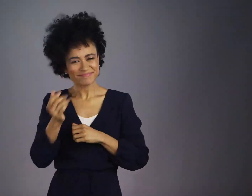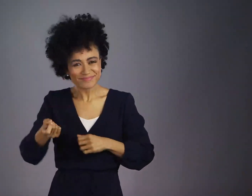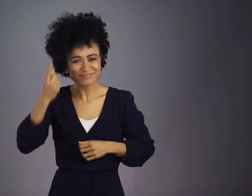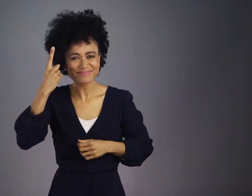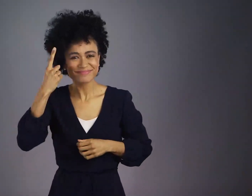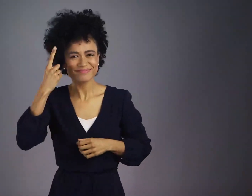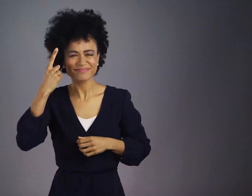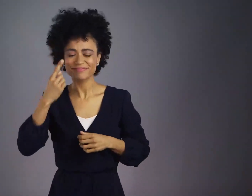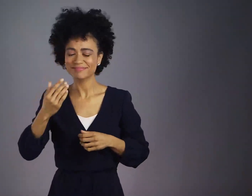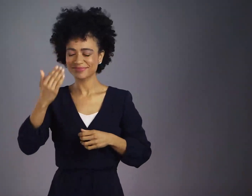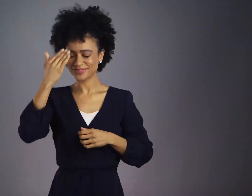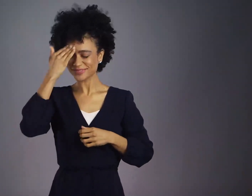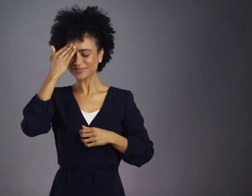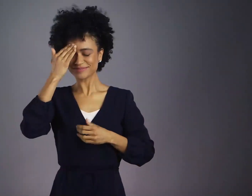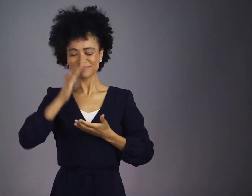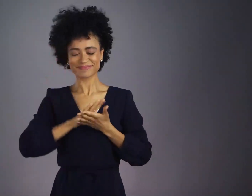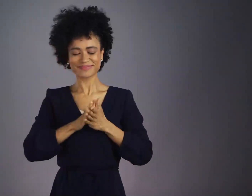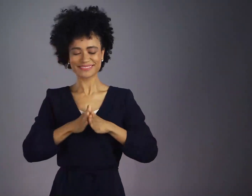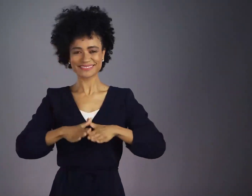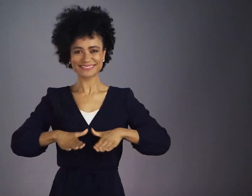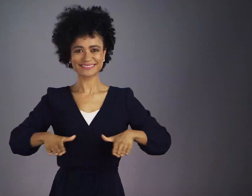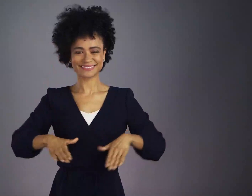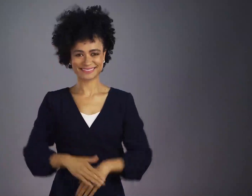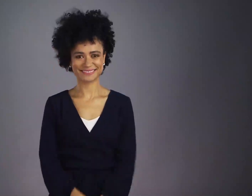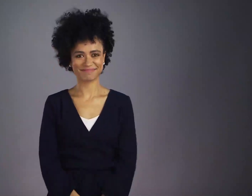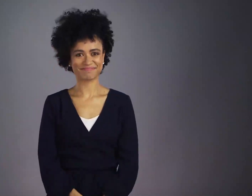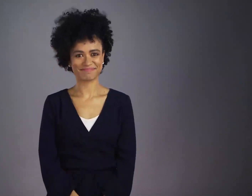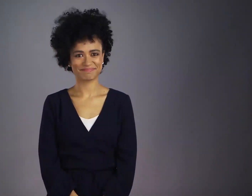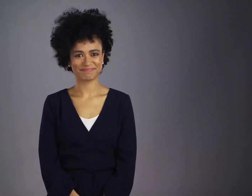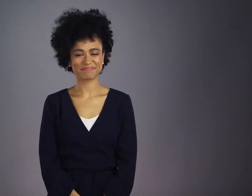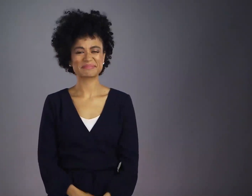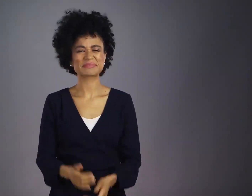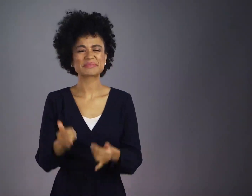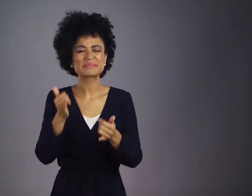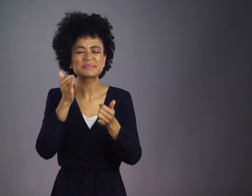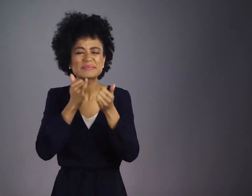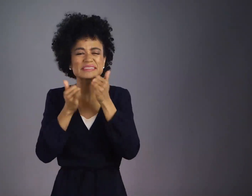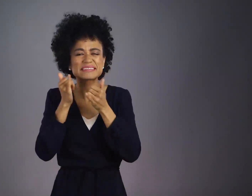We will comprehend the word serenity and we will know peace.